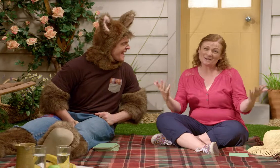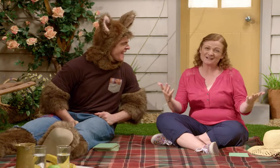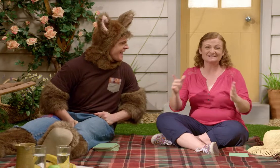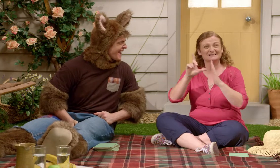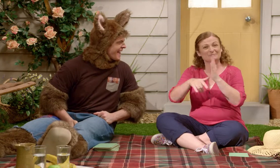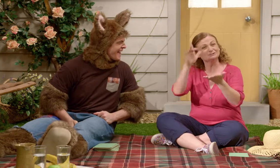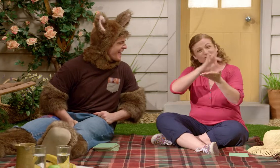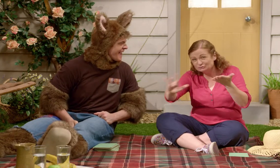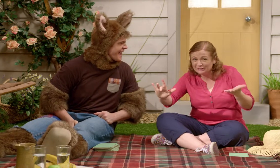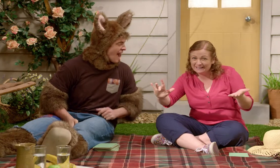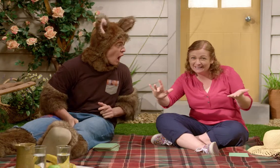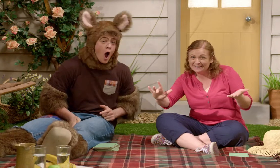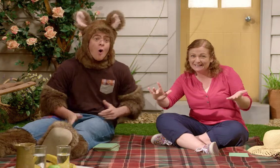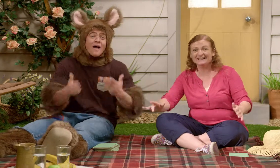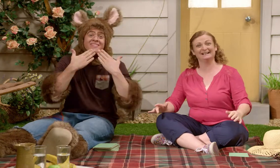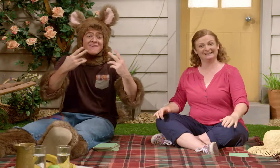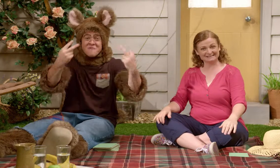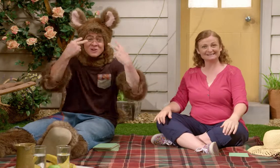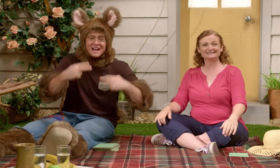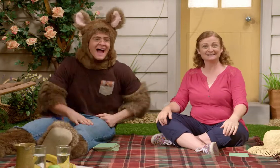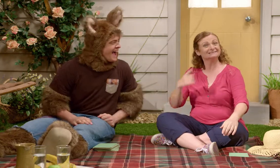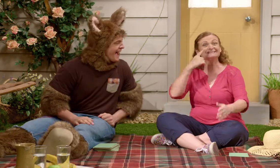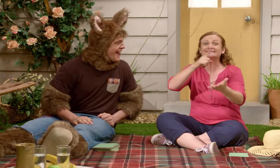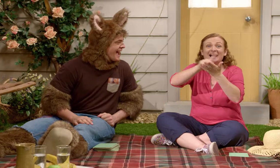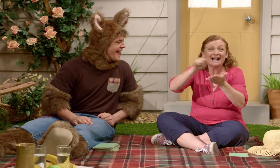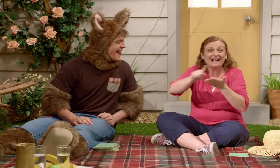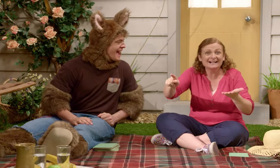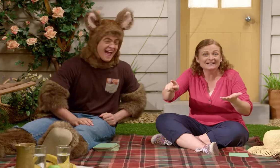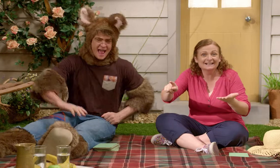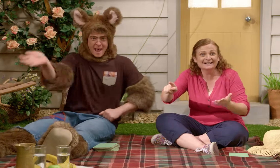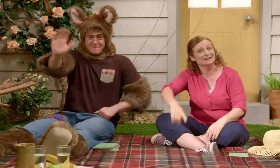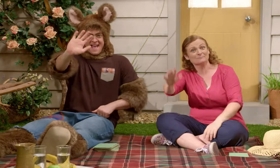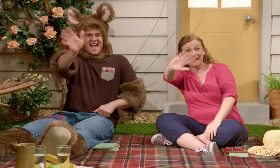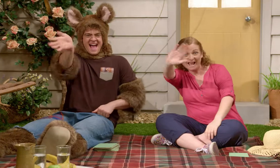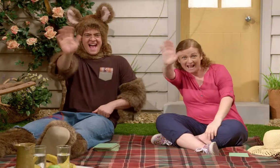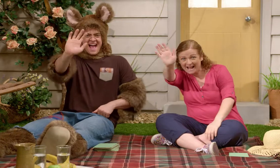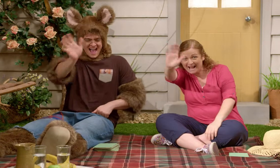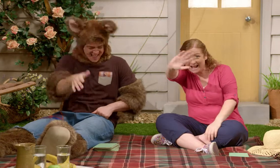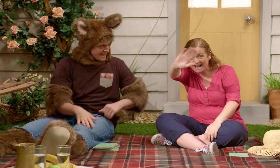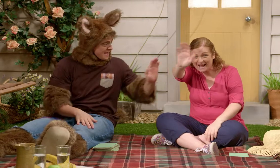Well our time is up. Thanks for watching. See you next time. Bye!